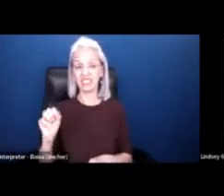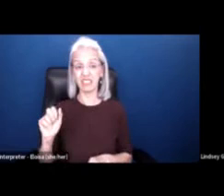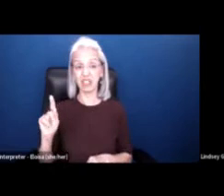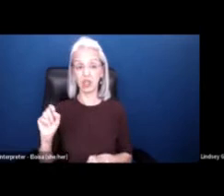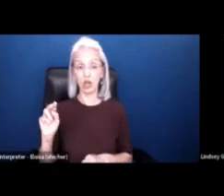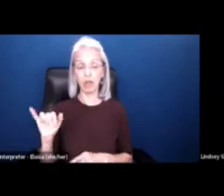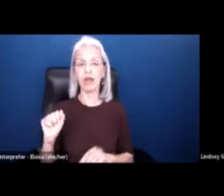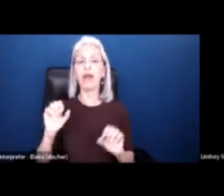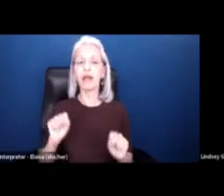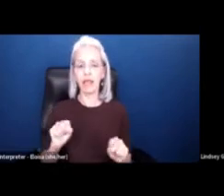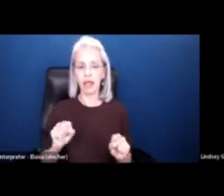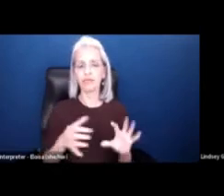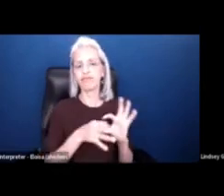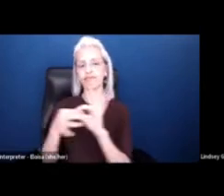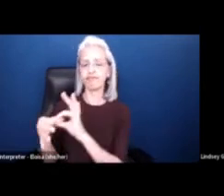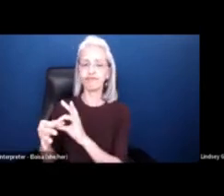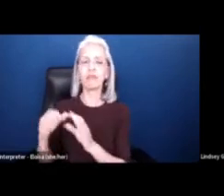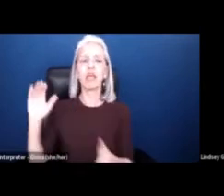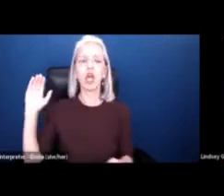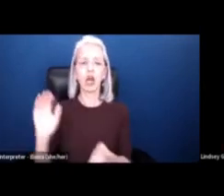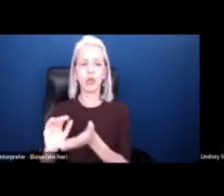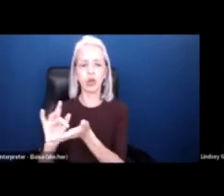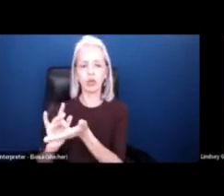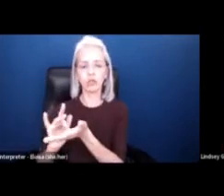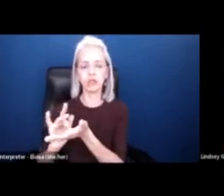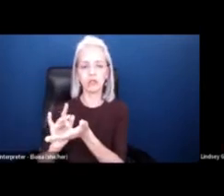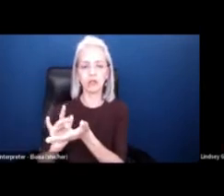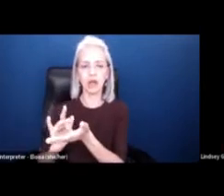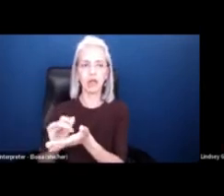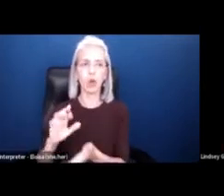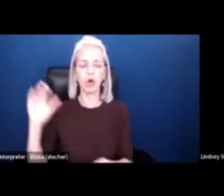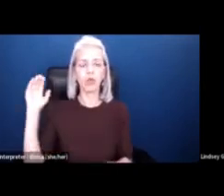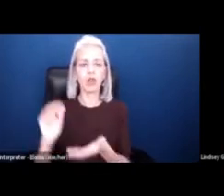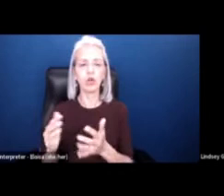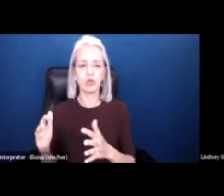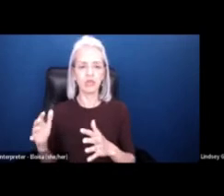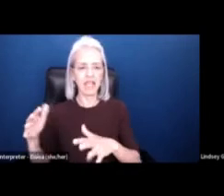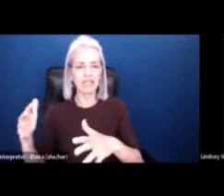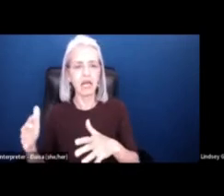directly and reduce the psychiatric kind of manifestation reduce the anxiety as a secondary, secondary